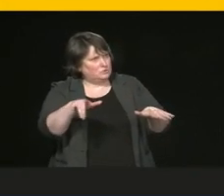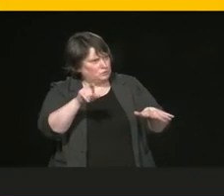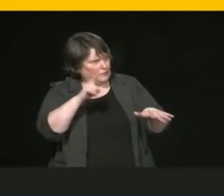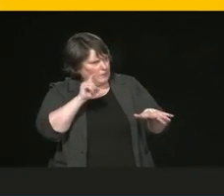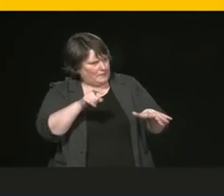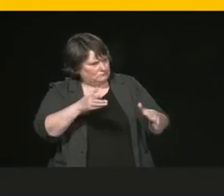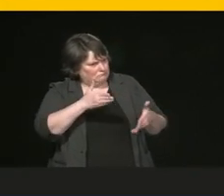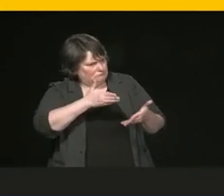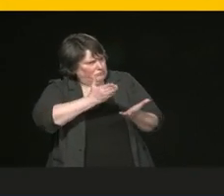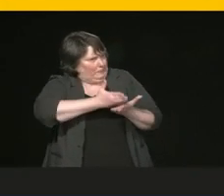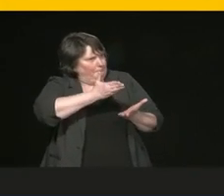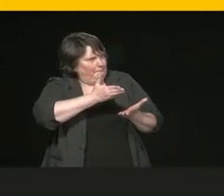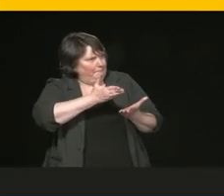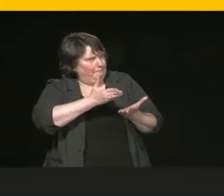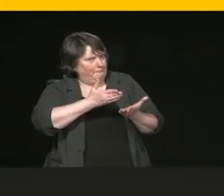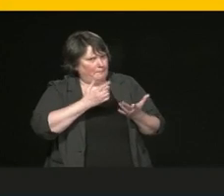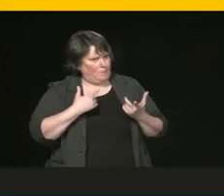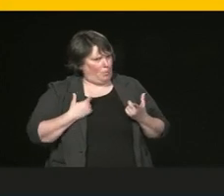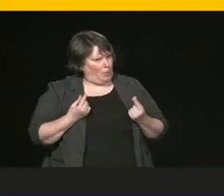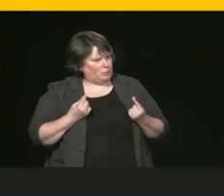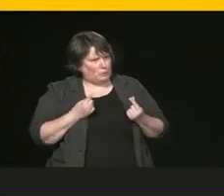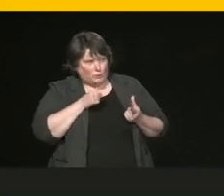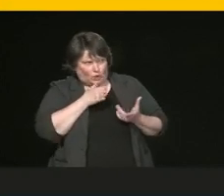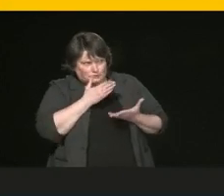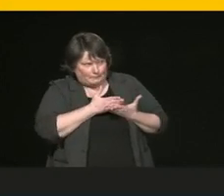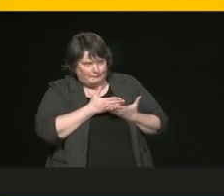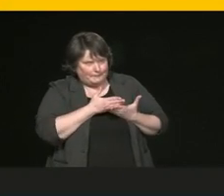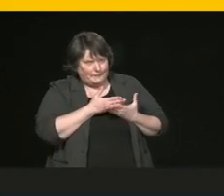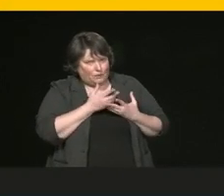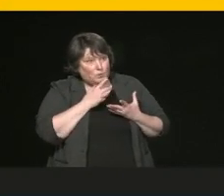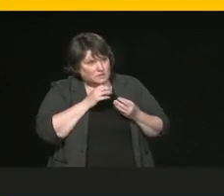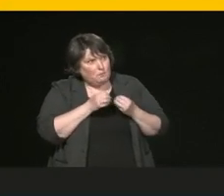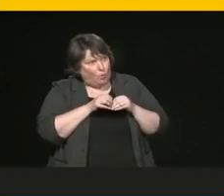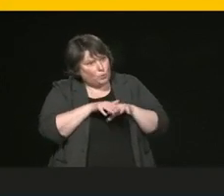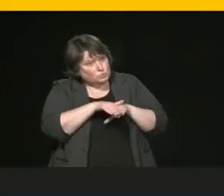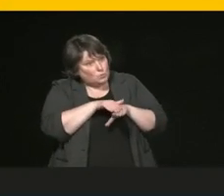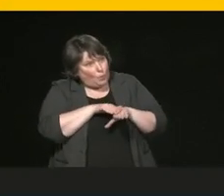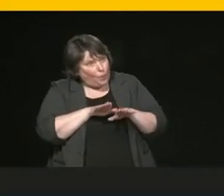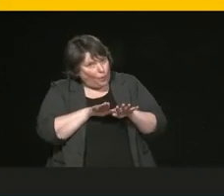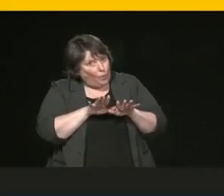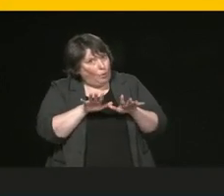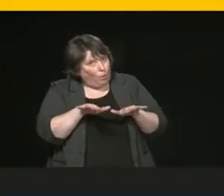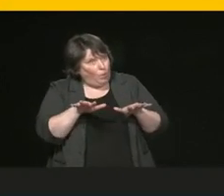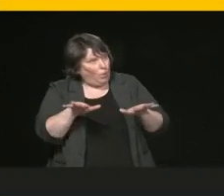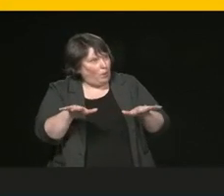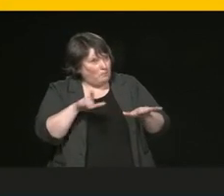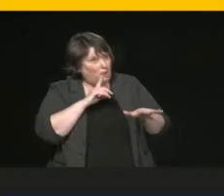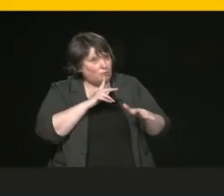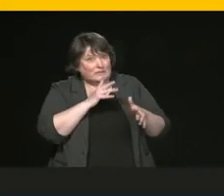YOU'RE SAYING WE HAVE TO CONTINUE TO DO WHAT WE'RE DOING TO STOP THE PANDEMIC. BUT RIGHT NOW WE'RE TRYING TO